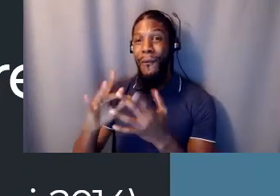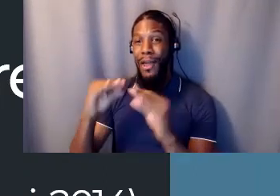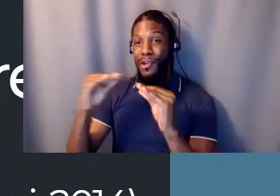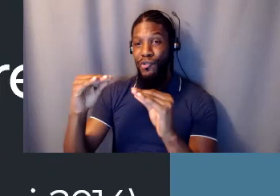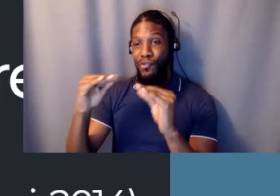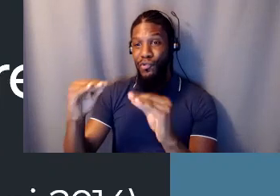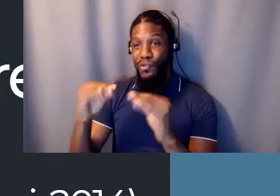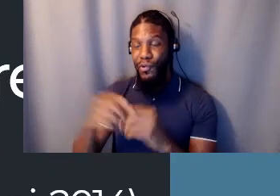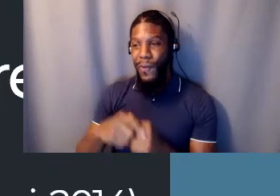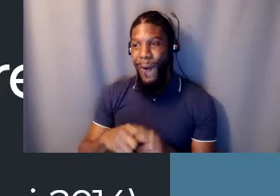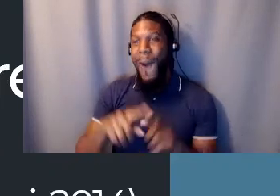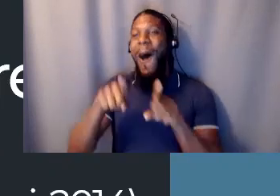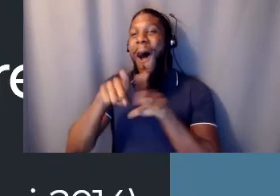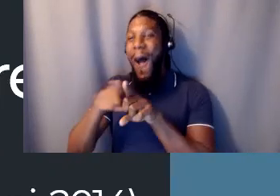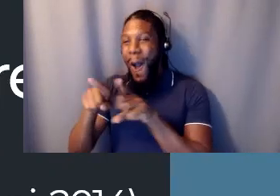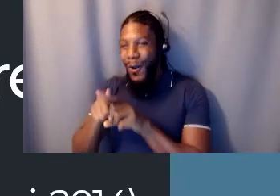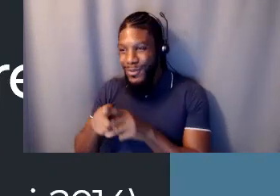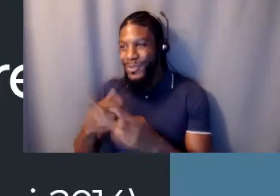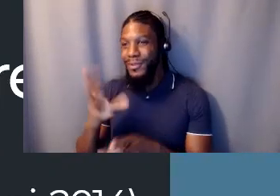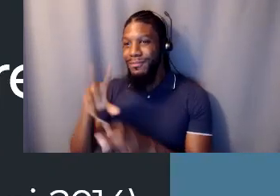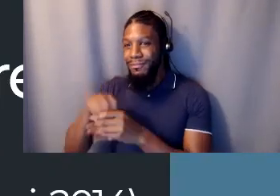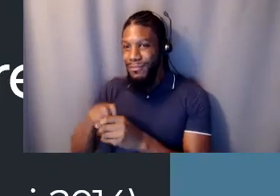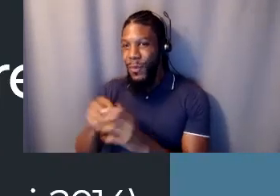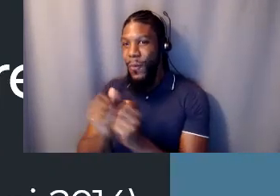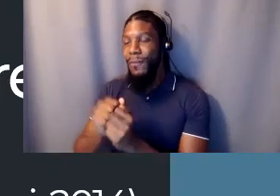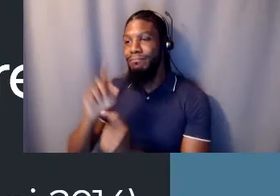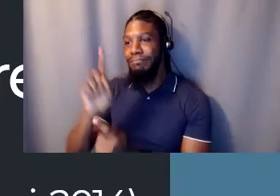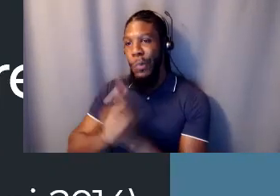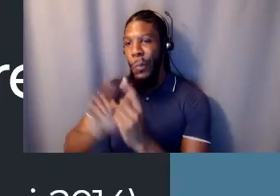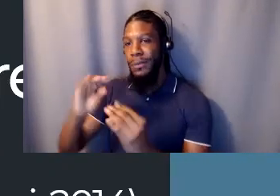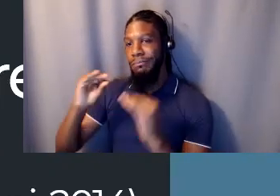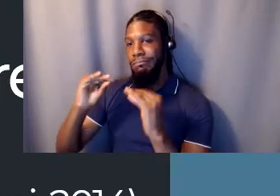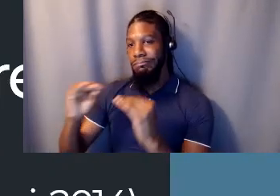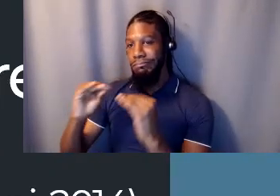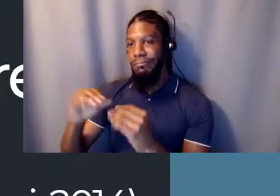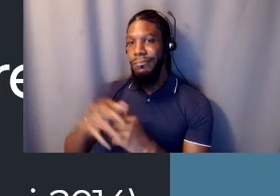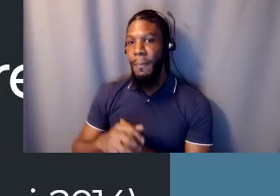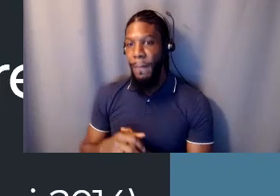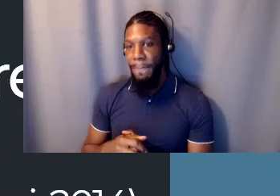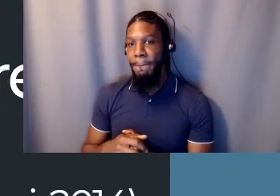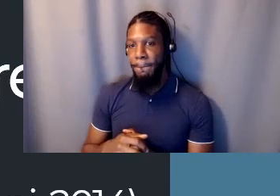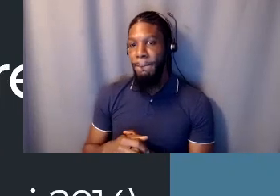were also participating in in-person tutorials and that came out very much in the demographic data as well